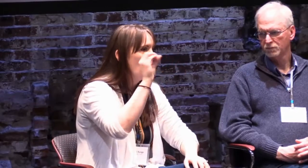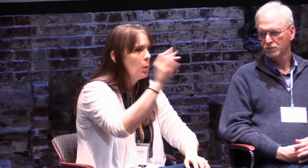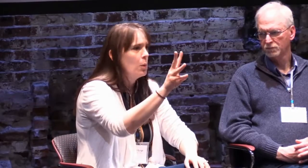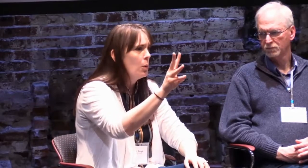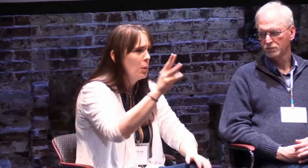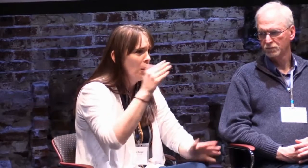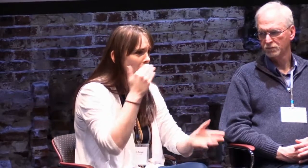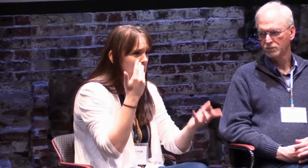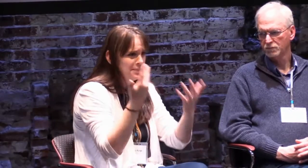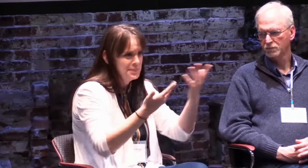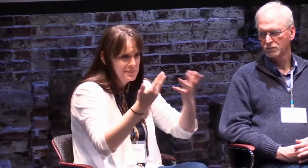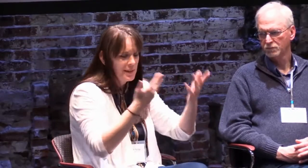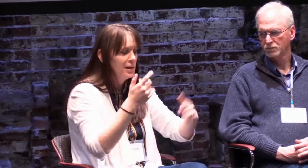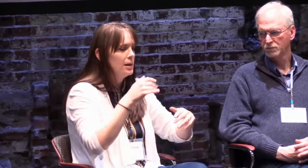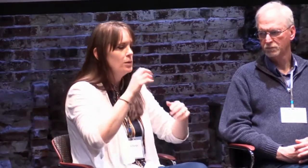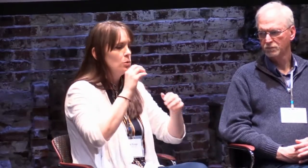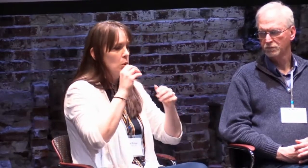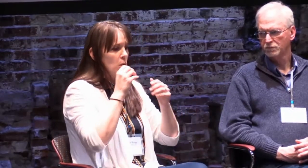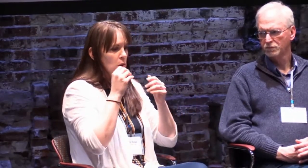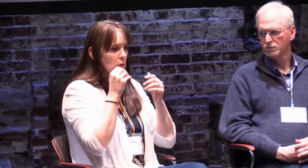Go with the flow.